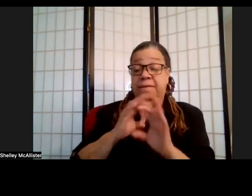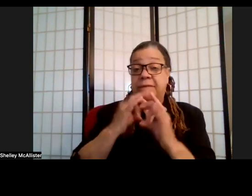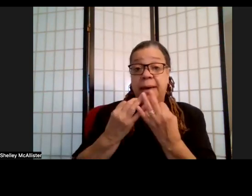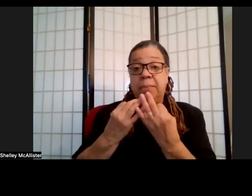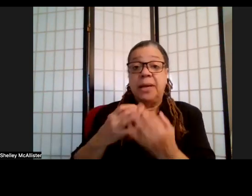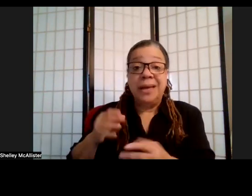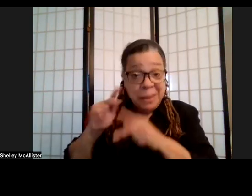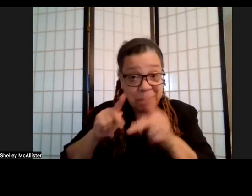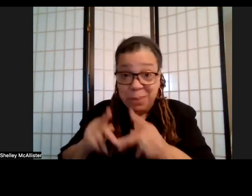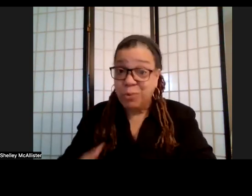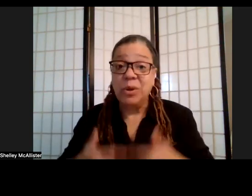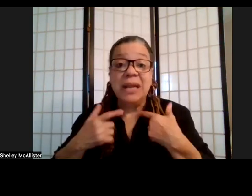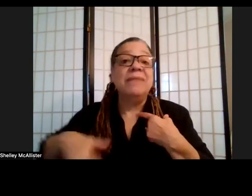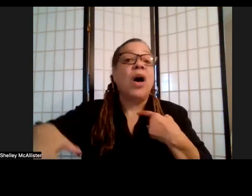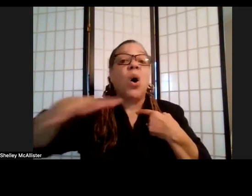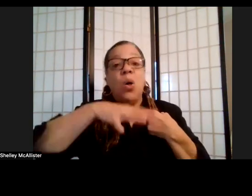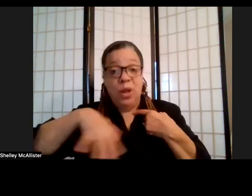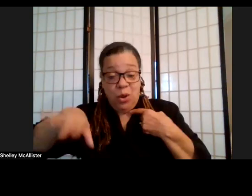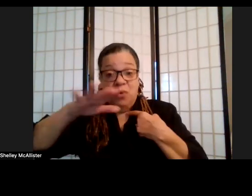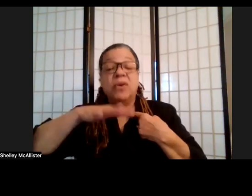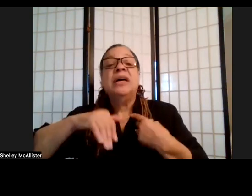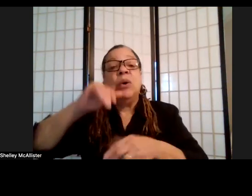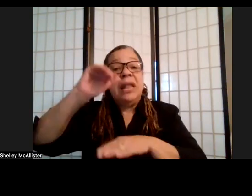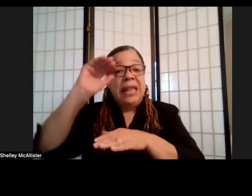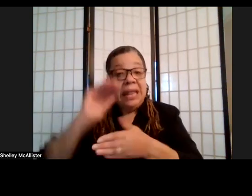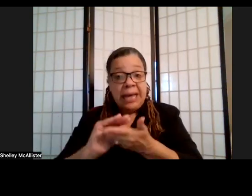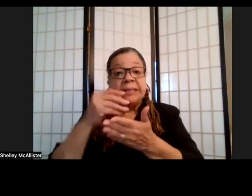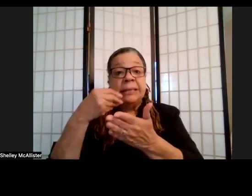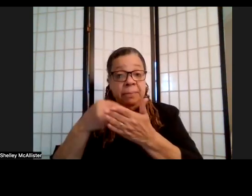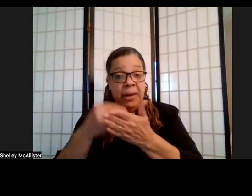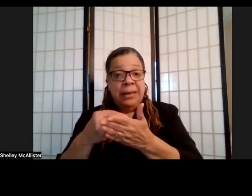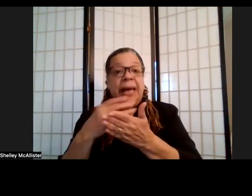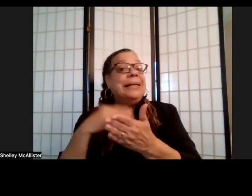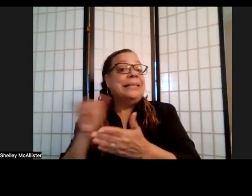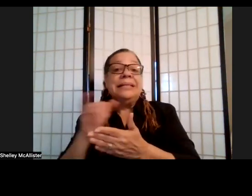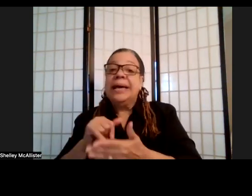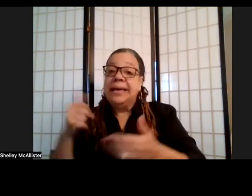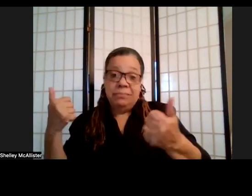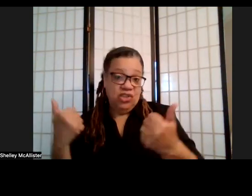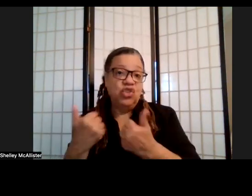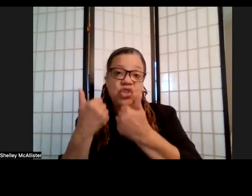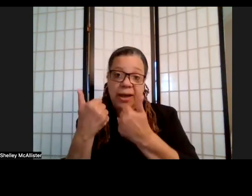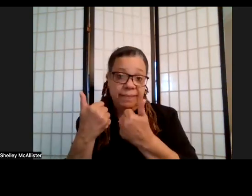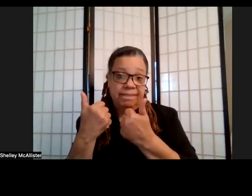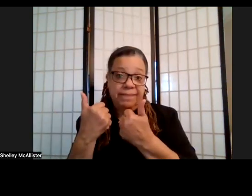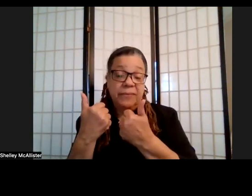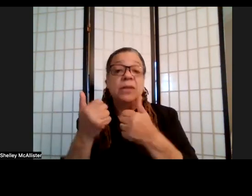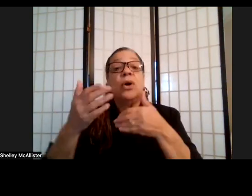even those who had far fewer means and resources than we did, were facing a similar challenge. Not far from our home in Islamabad,